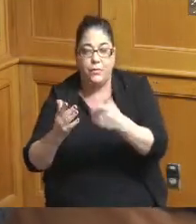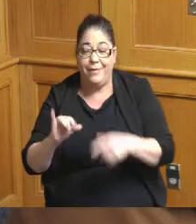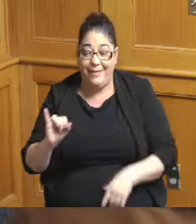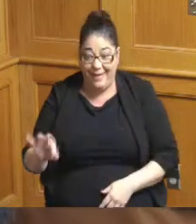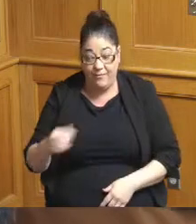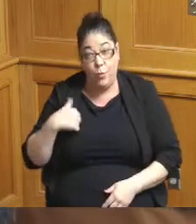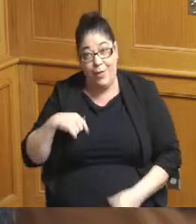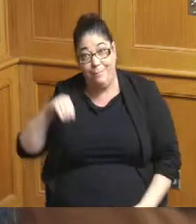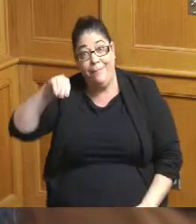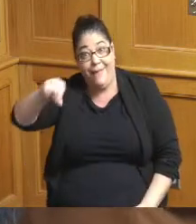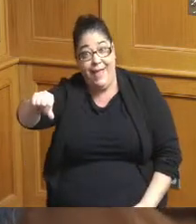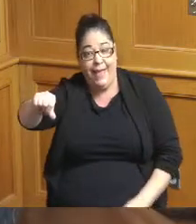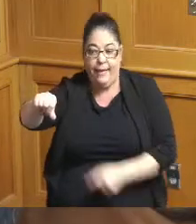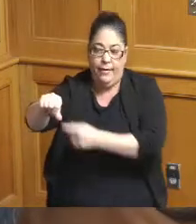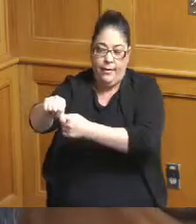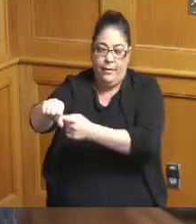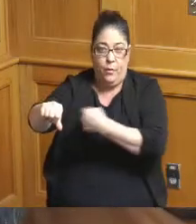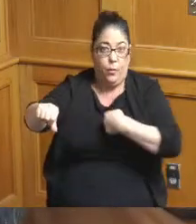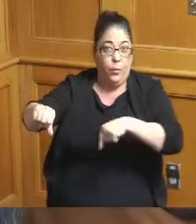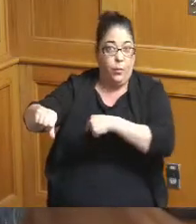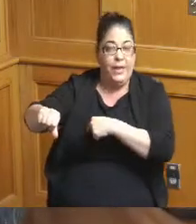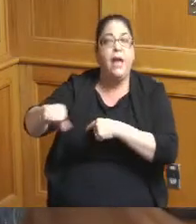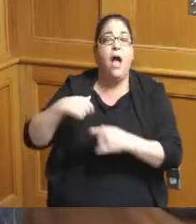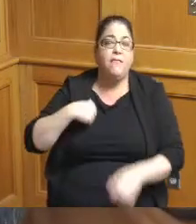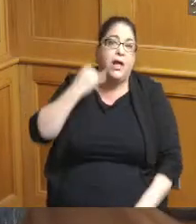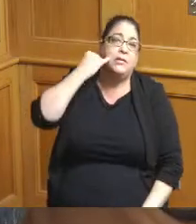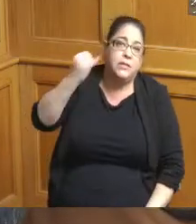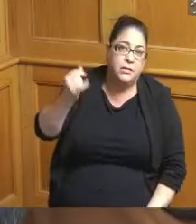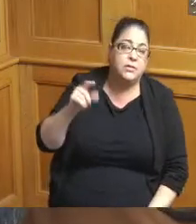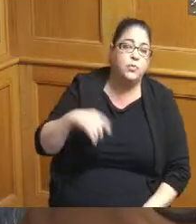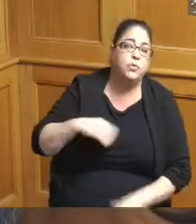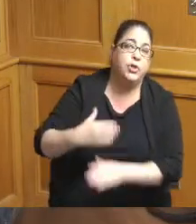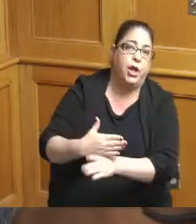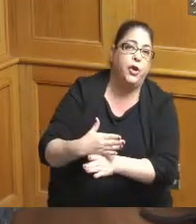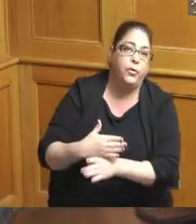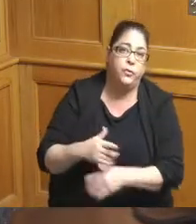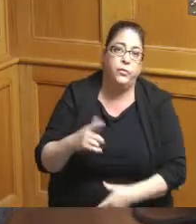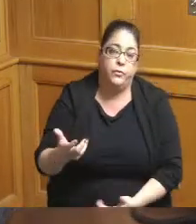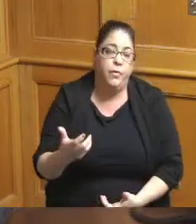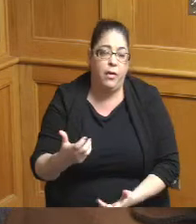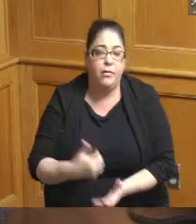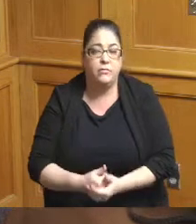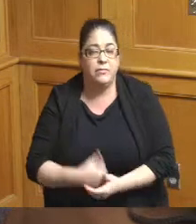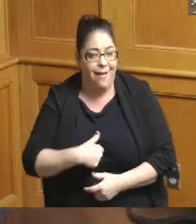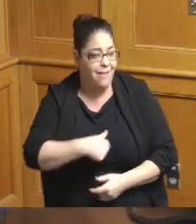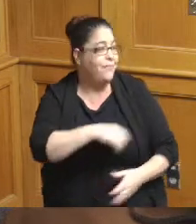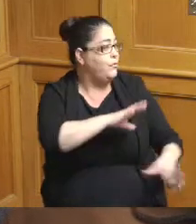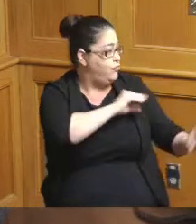I got some ideas I've talked to some people who are in this business nationally and